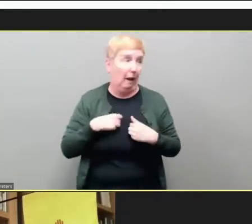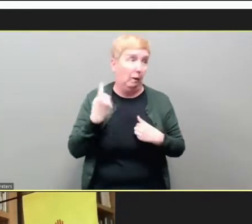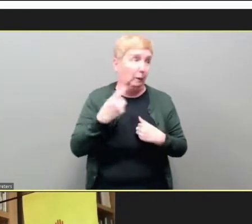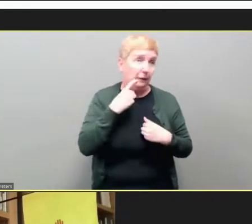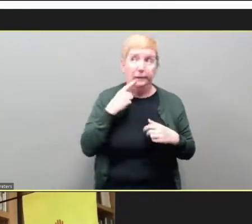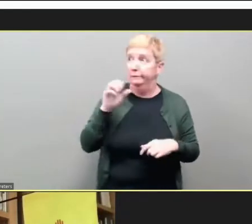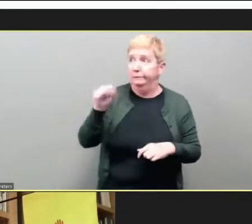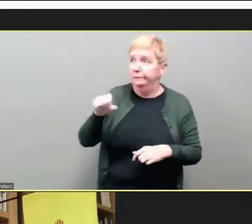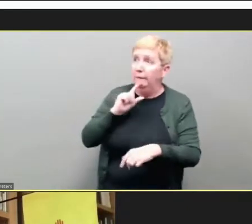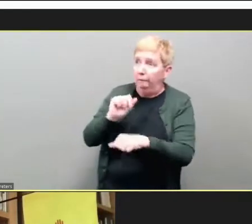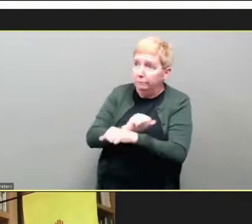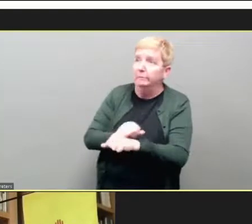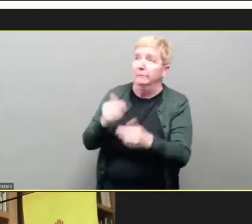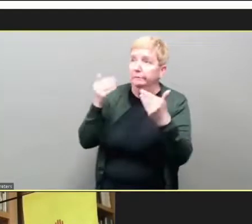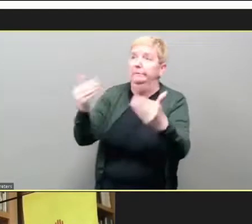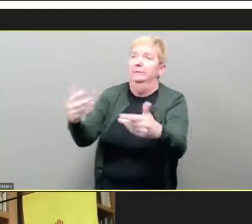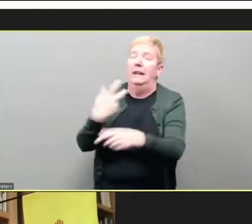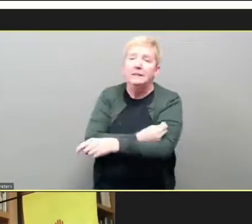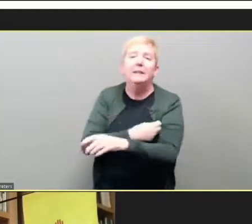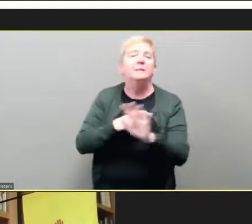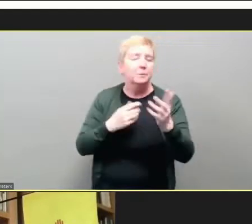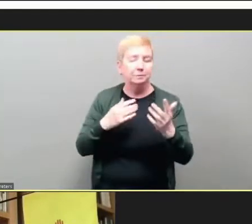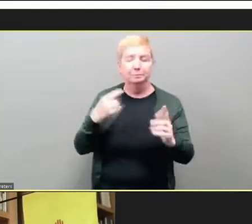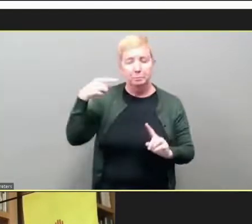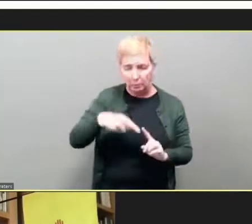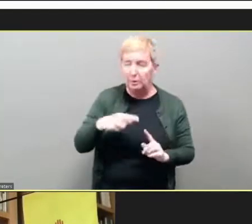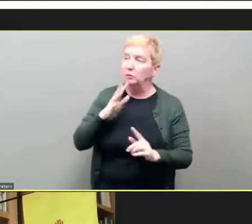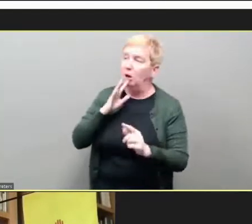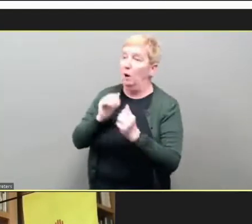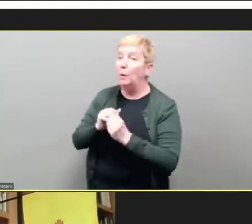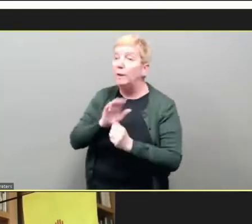talking to so have that conversation and I think Alex is back to you to take